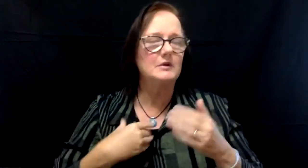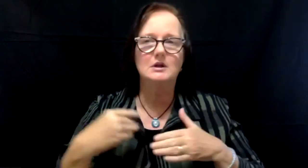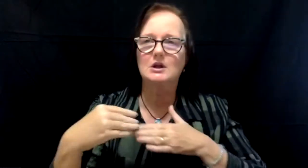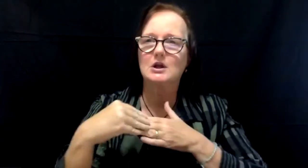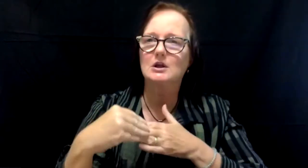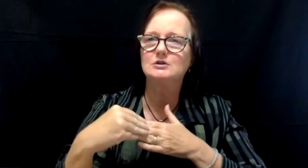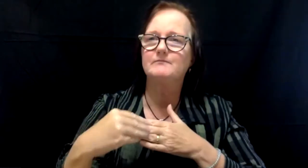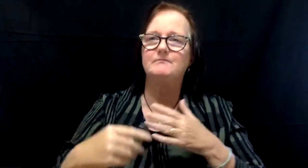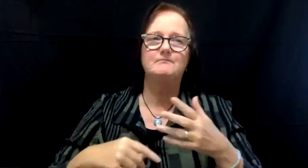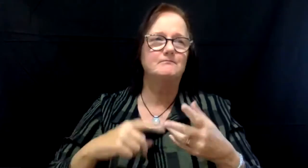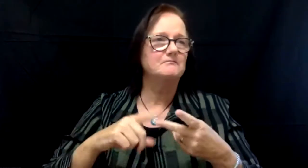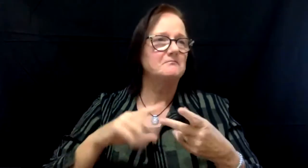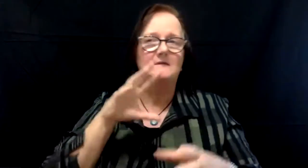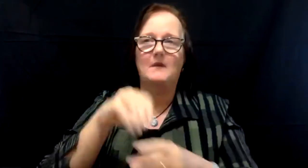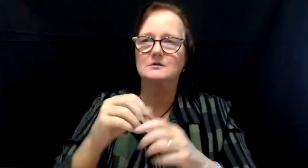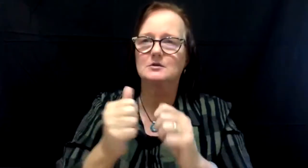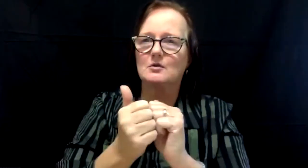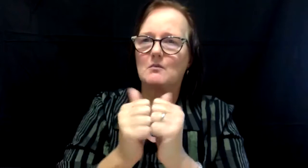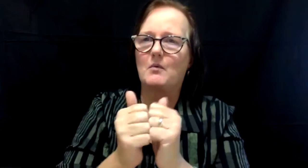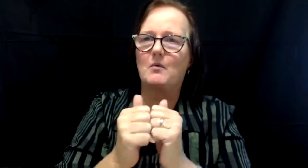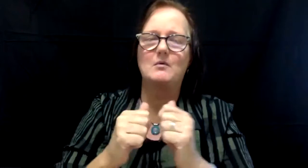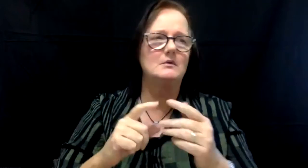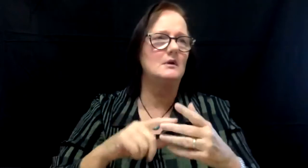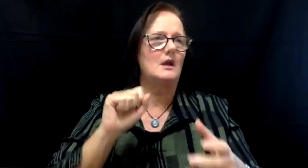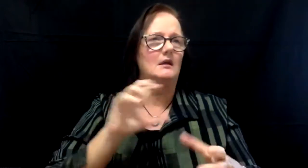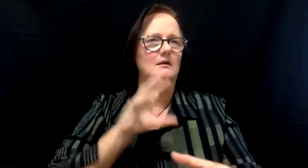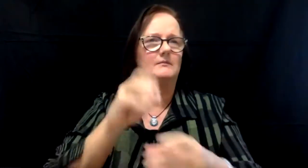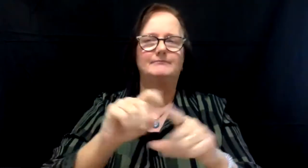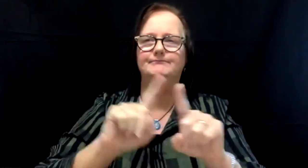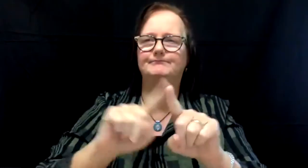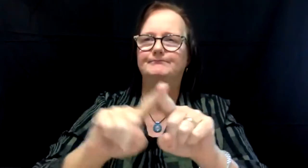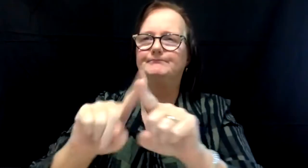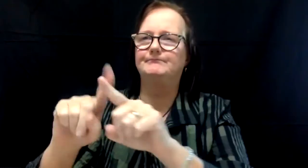in leadership, sports, and other extracurricular activities.